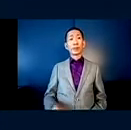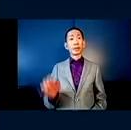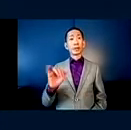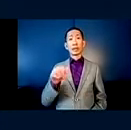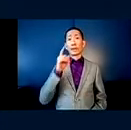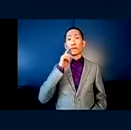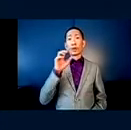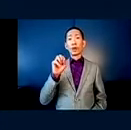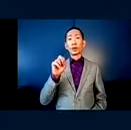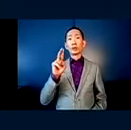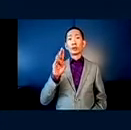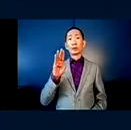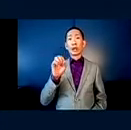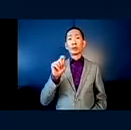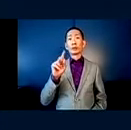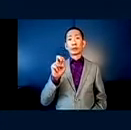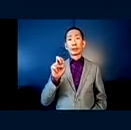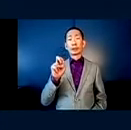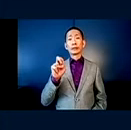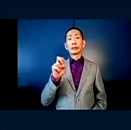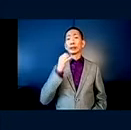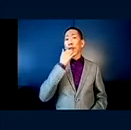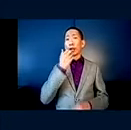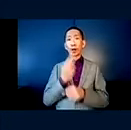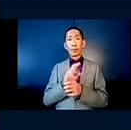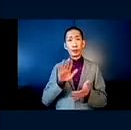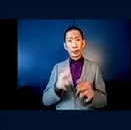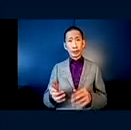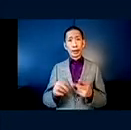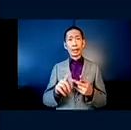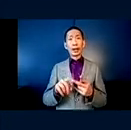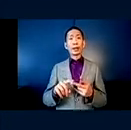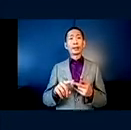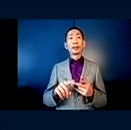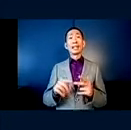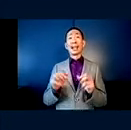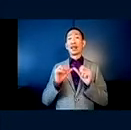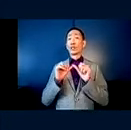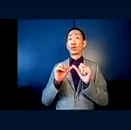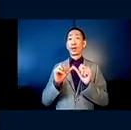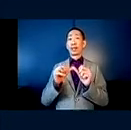THAT SAME PICTURE FOR SUBSTANCE ABUSE DEATHS, AND CHRONIC DISEASE OVERALL.